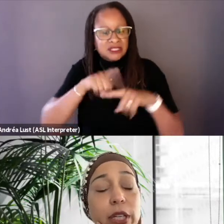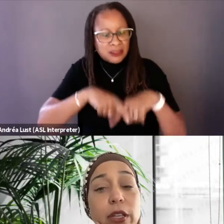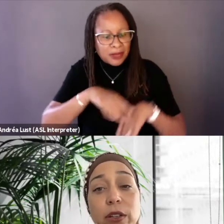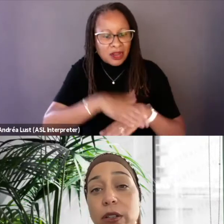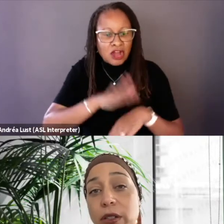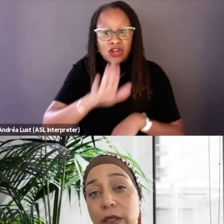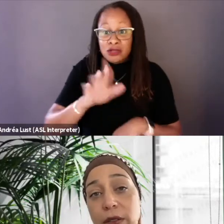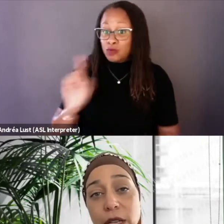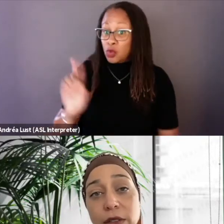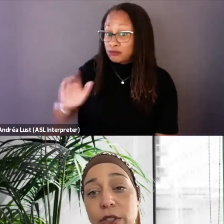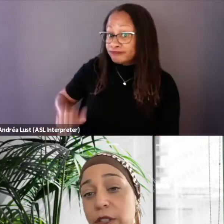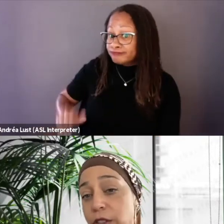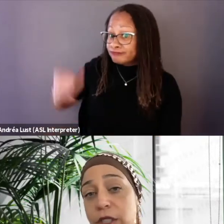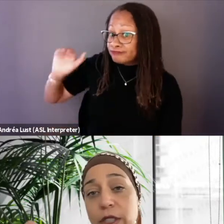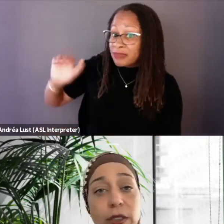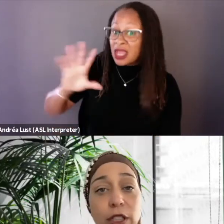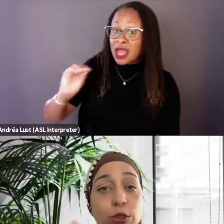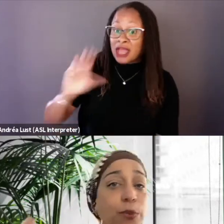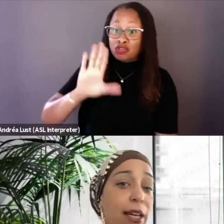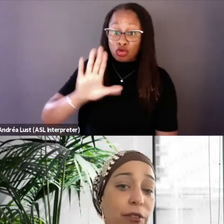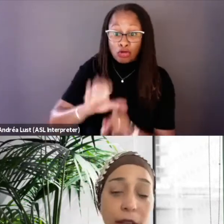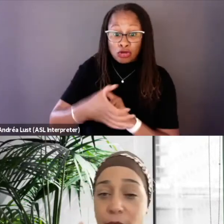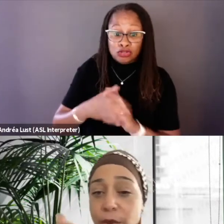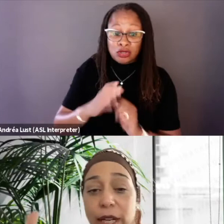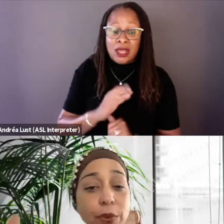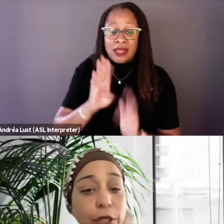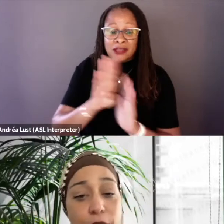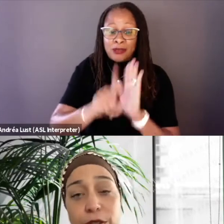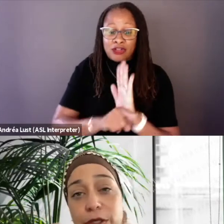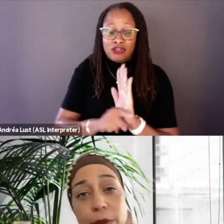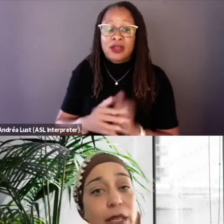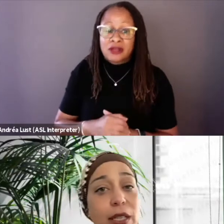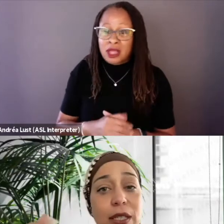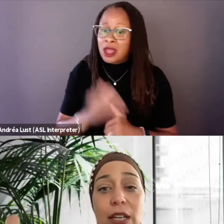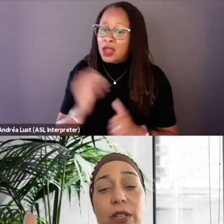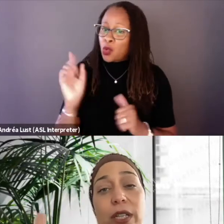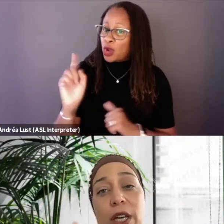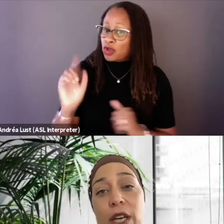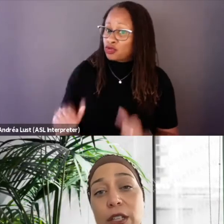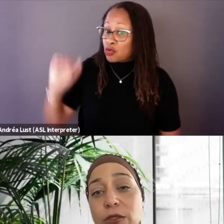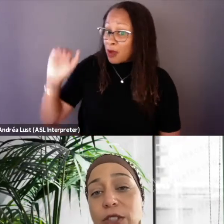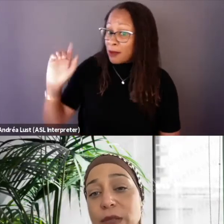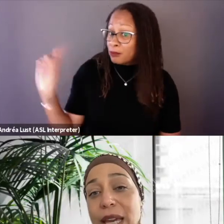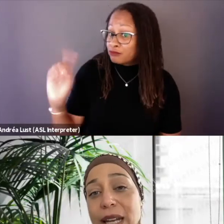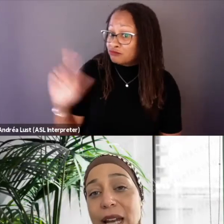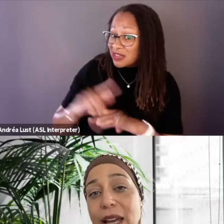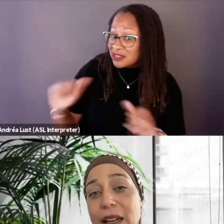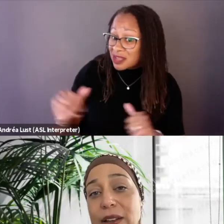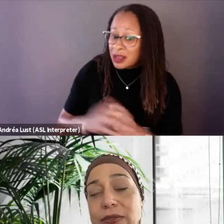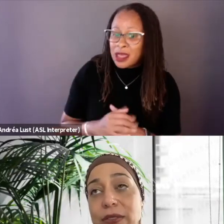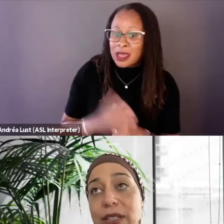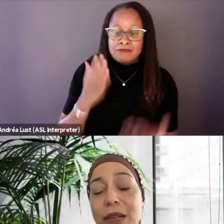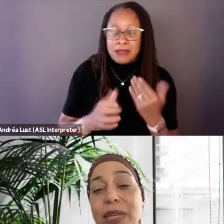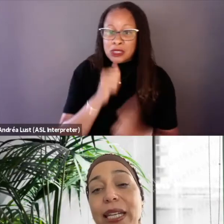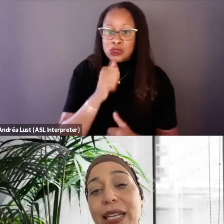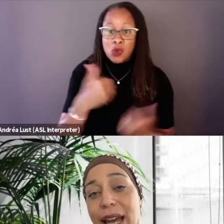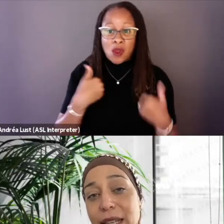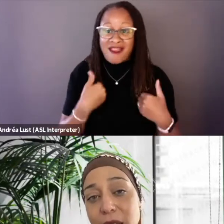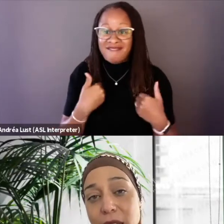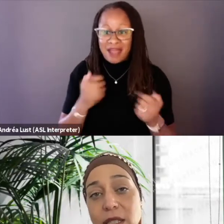or, you know, kind of your cultural background, what neighborhood you grew up in, et cetera, you just may not have that immediate access.